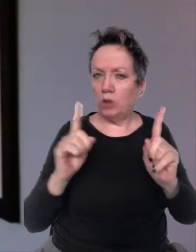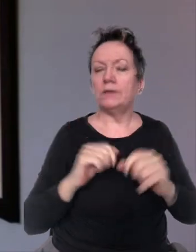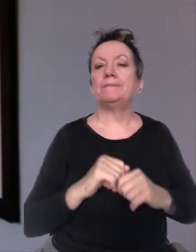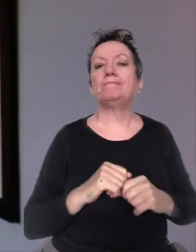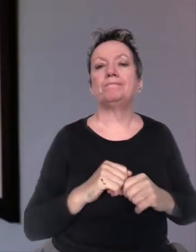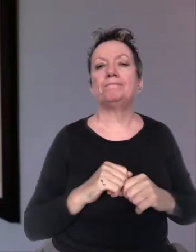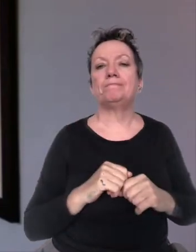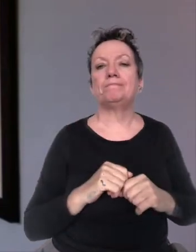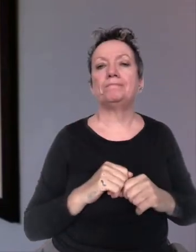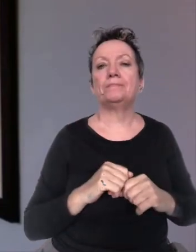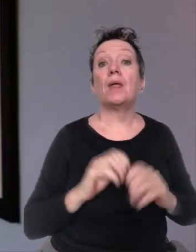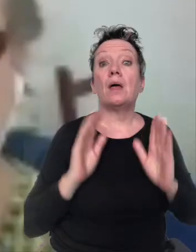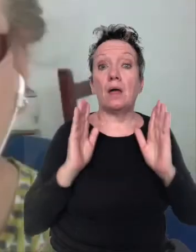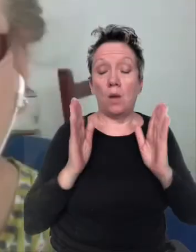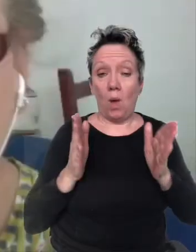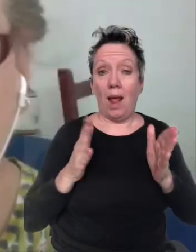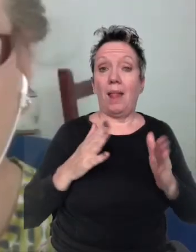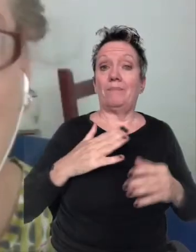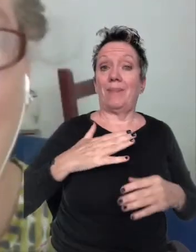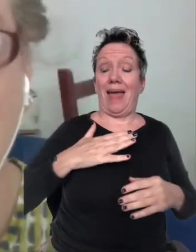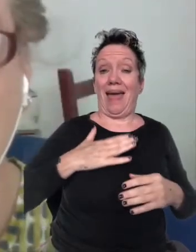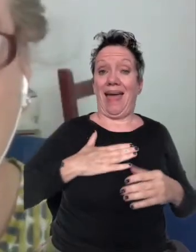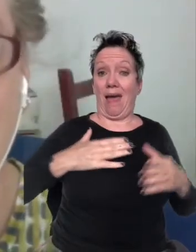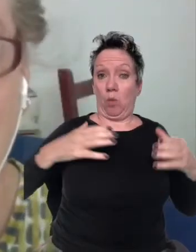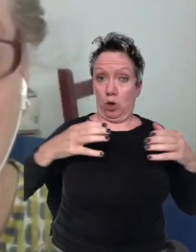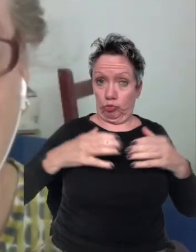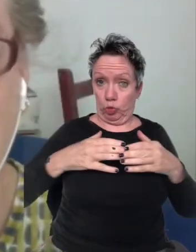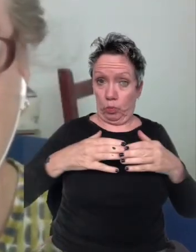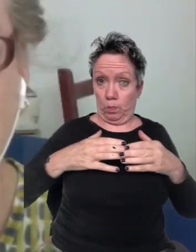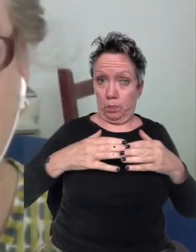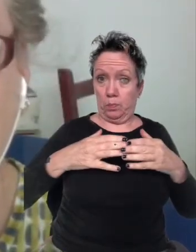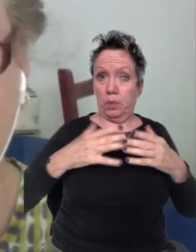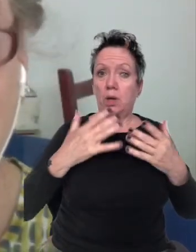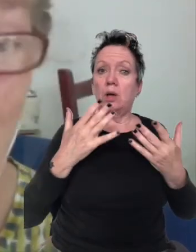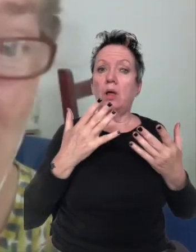So, um, we were, we started by discussing, um, thinking about